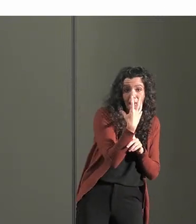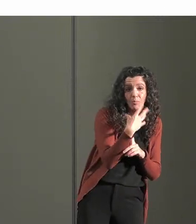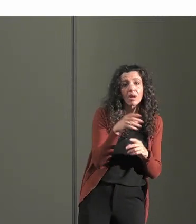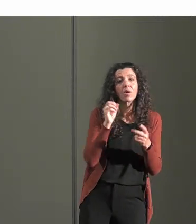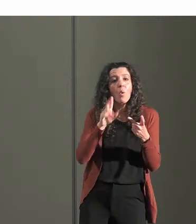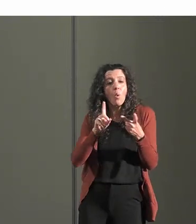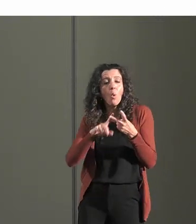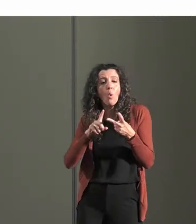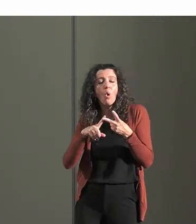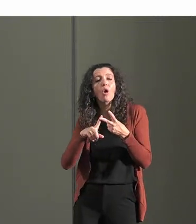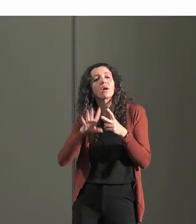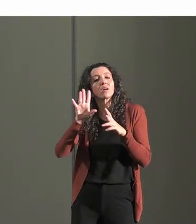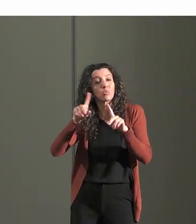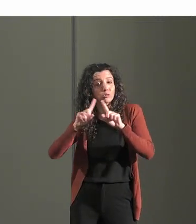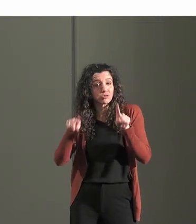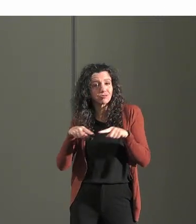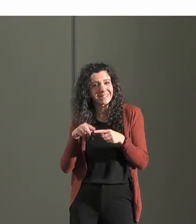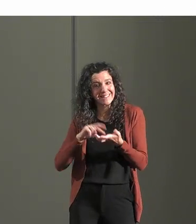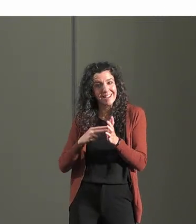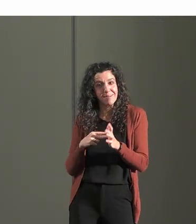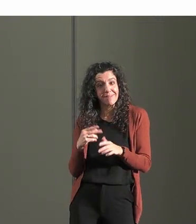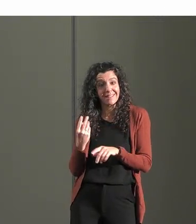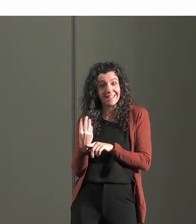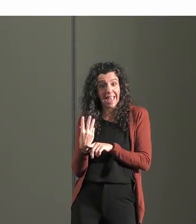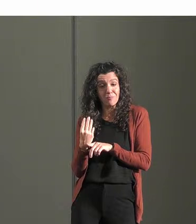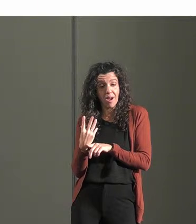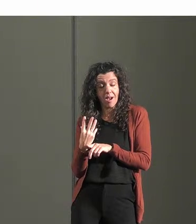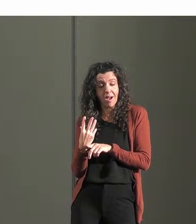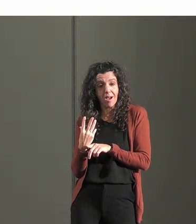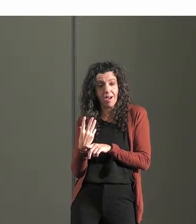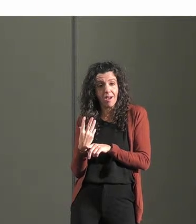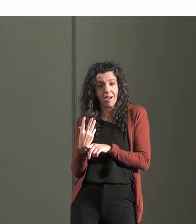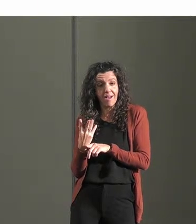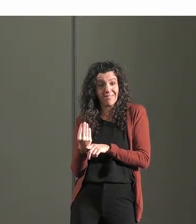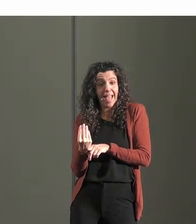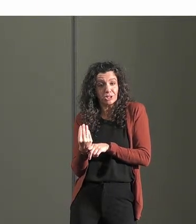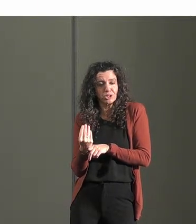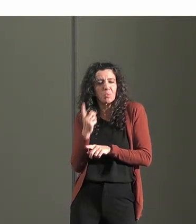notifications through the camera or on the screen. Your